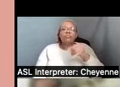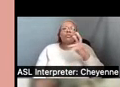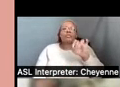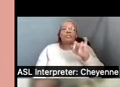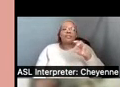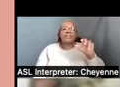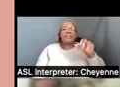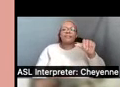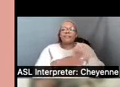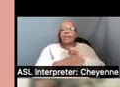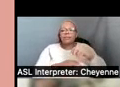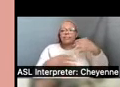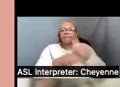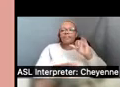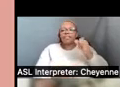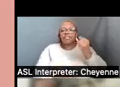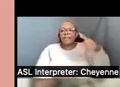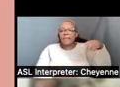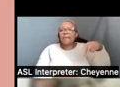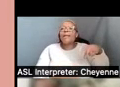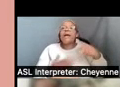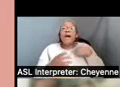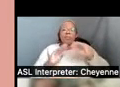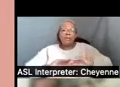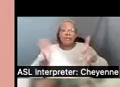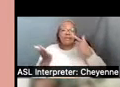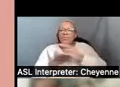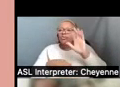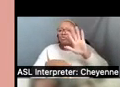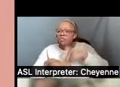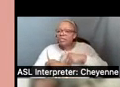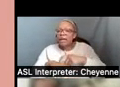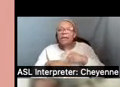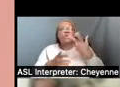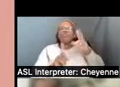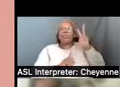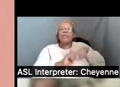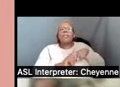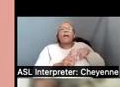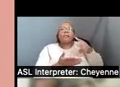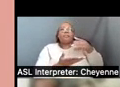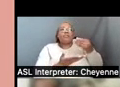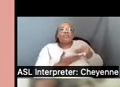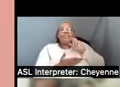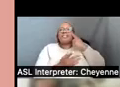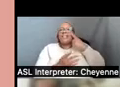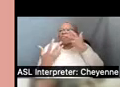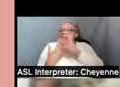with supplemental questions. I don't want to waste your time and you shouldn't waste your time applying to a fund that is not for